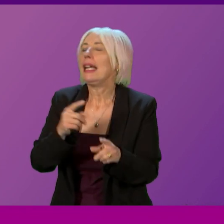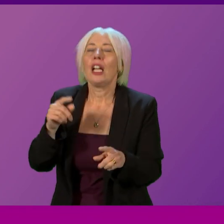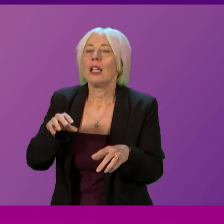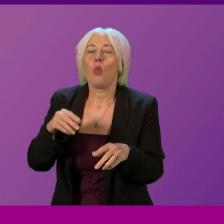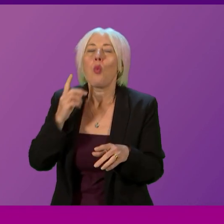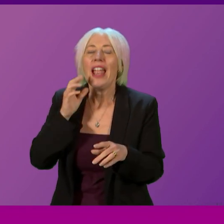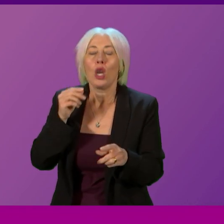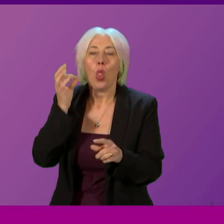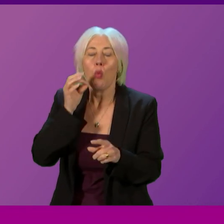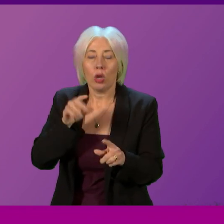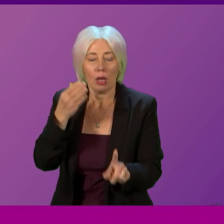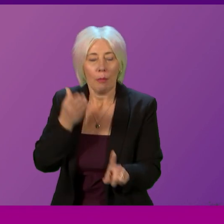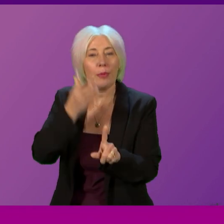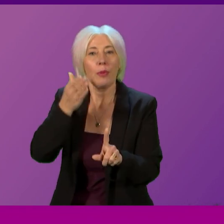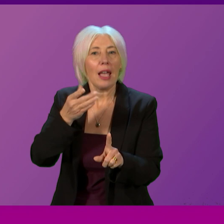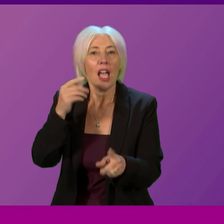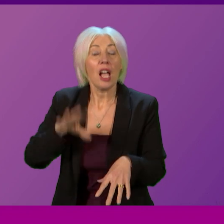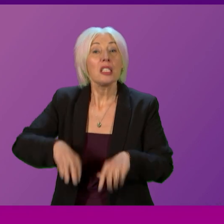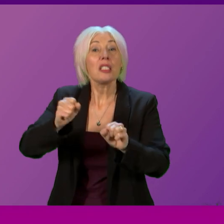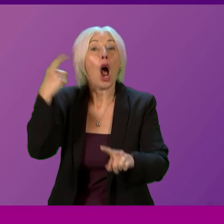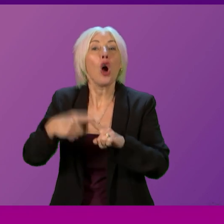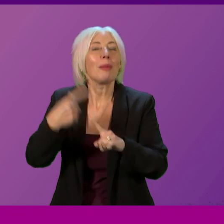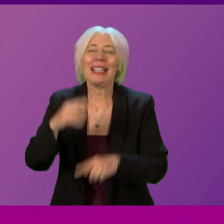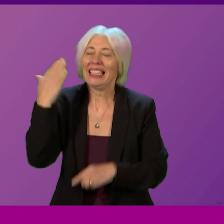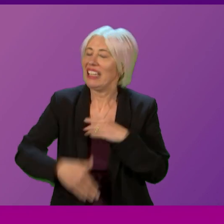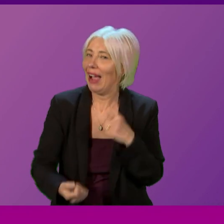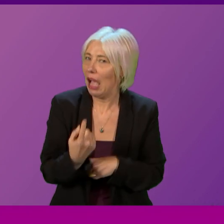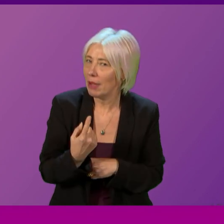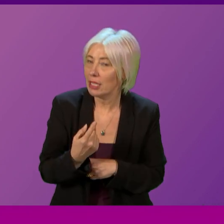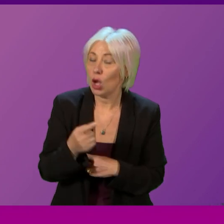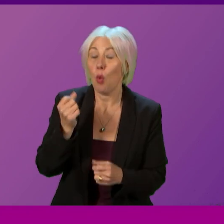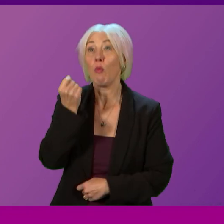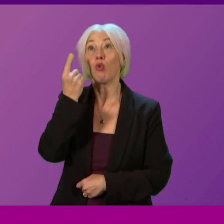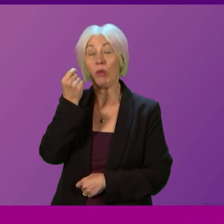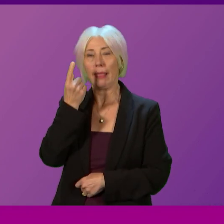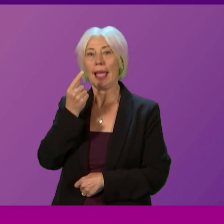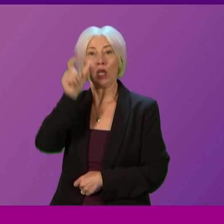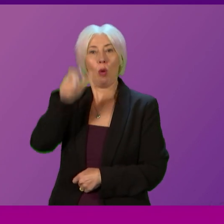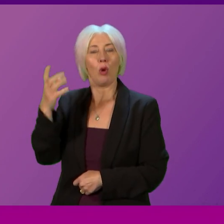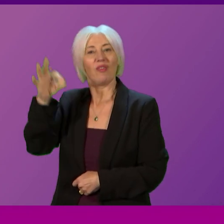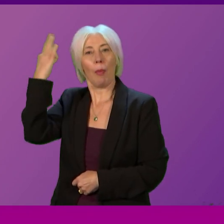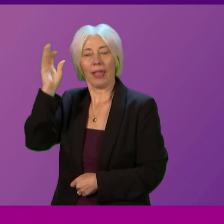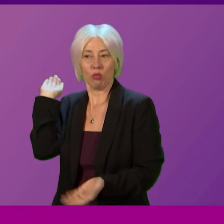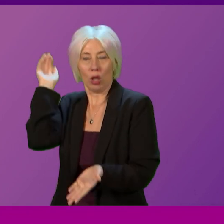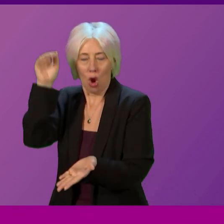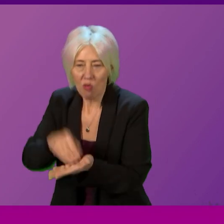As soon as that issue was identified, a council officer attended and, at that stage, the pumps were successfully started.